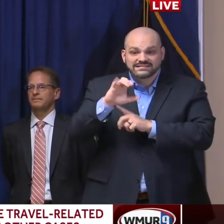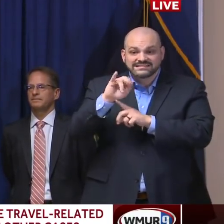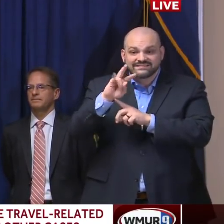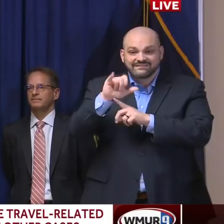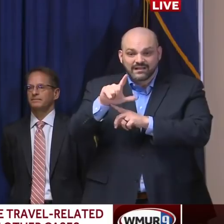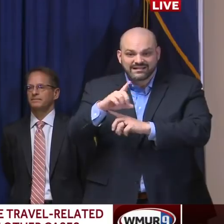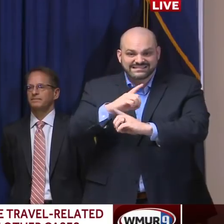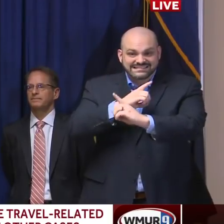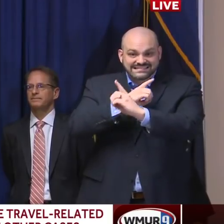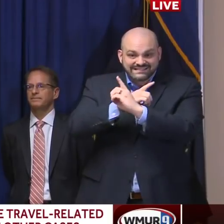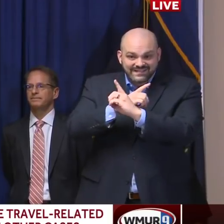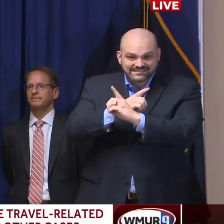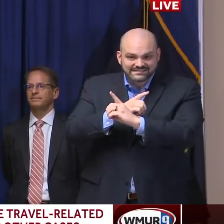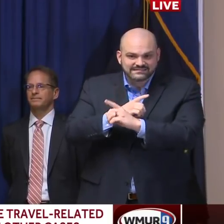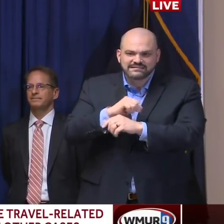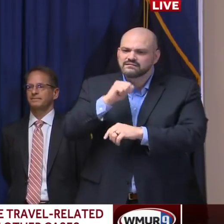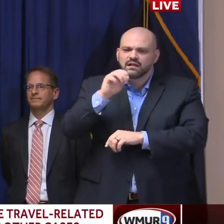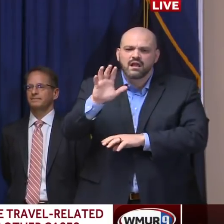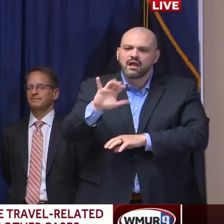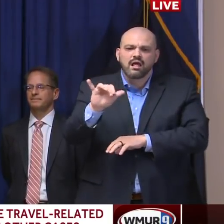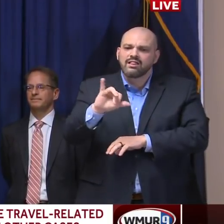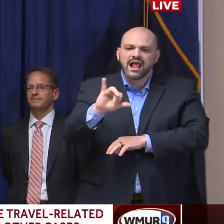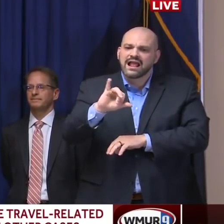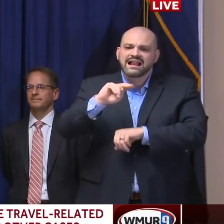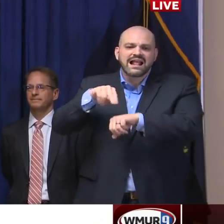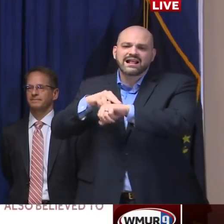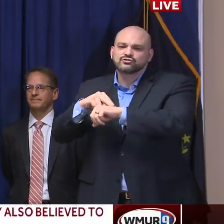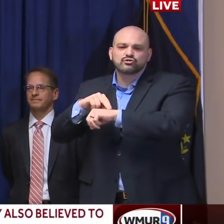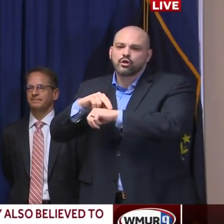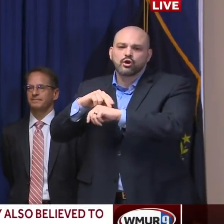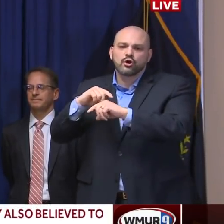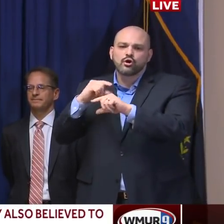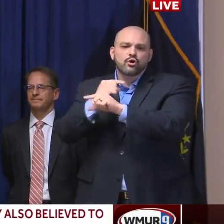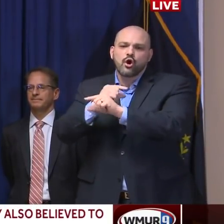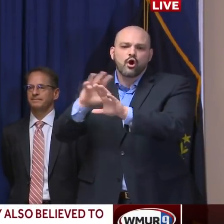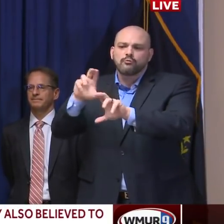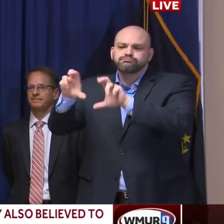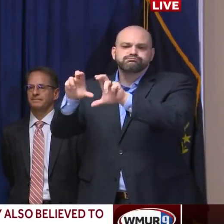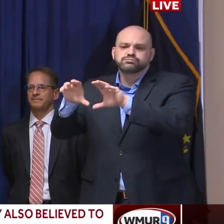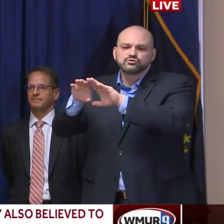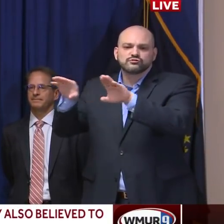IS IT TIME FOR SOMETHING LIKE CALIFORNIA HAS OR A DEFENSE MECHANISM.